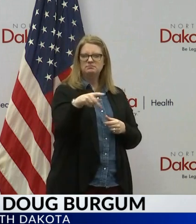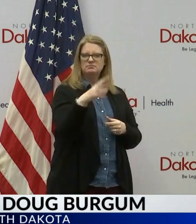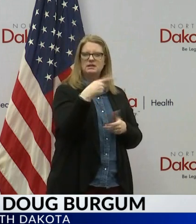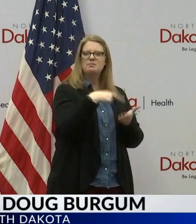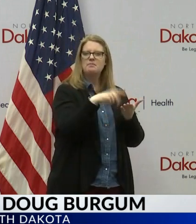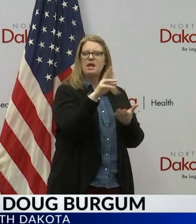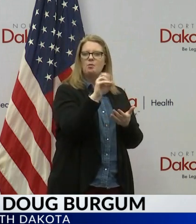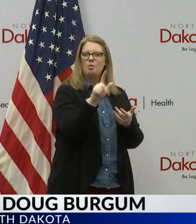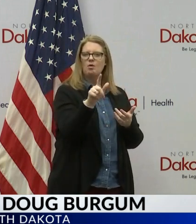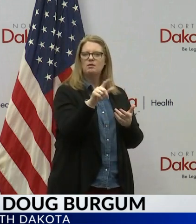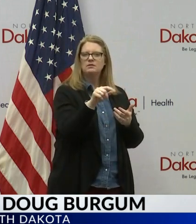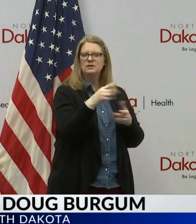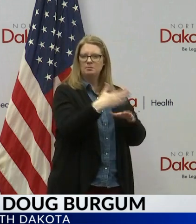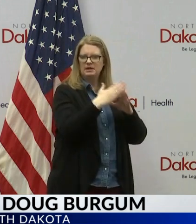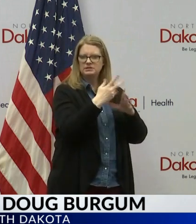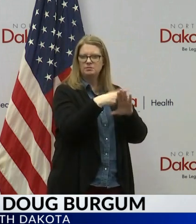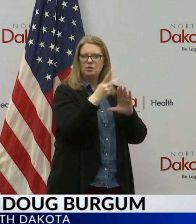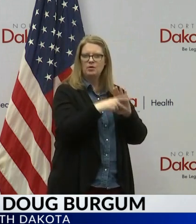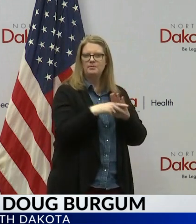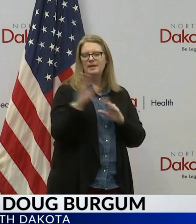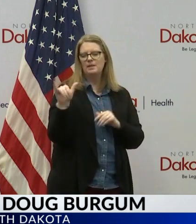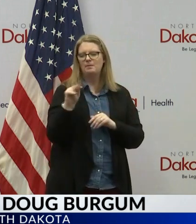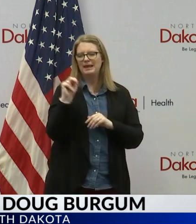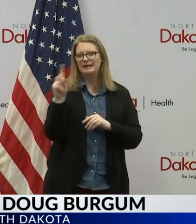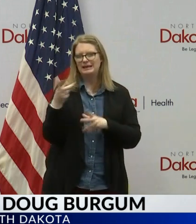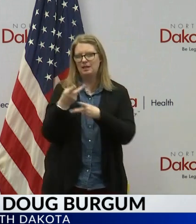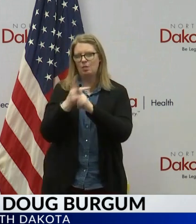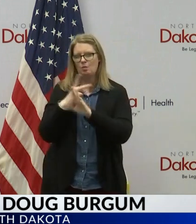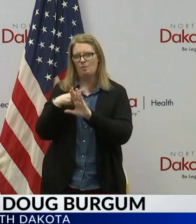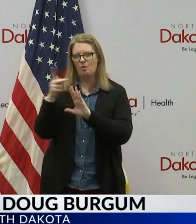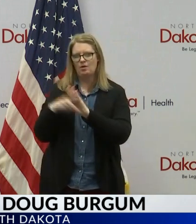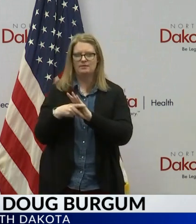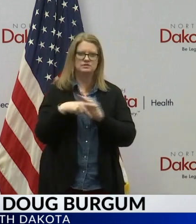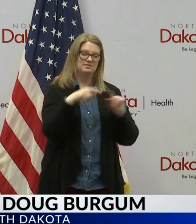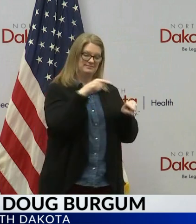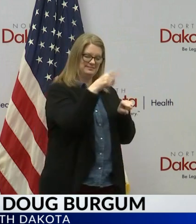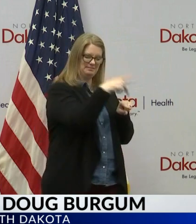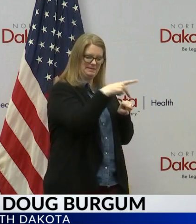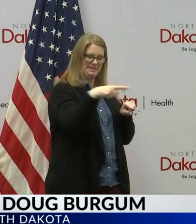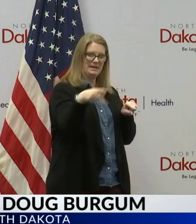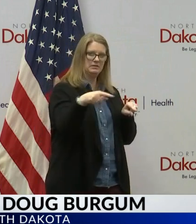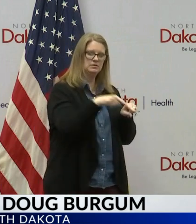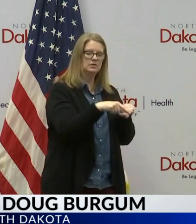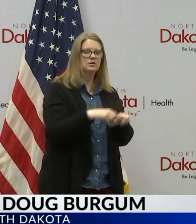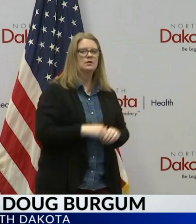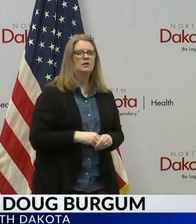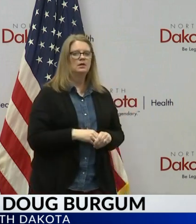NEXT WEEK AND TOMORROW. AND HAS TO DO WITH THE PAYROLL